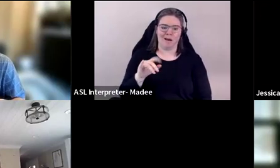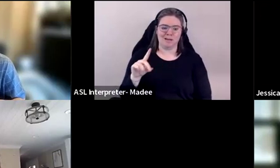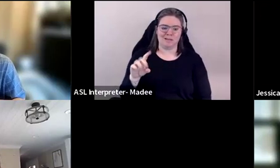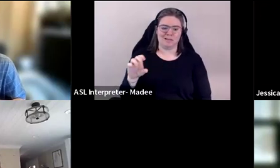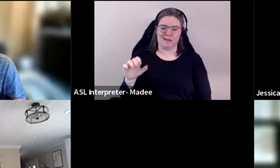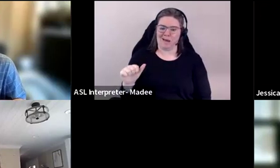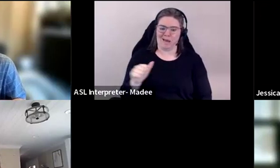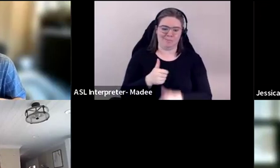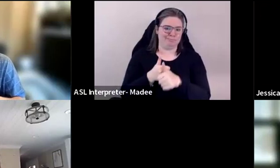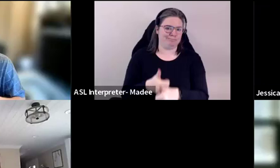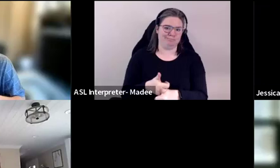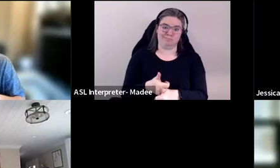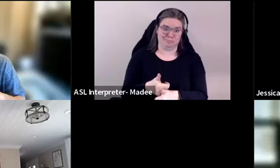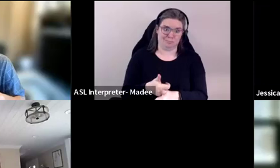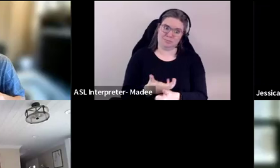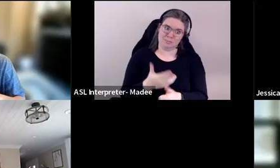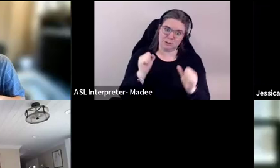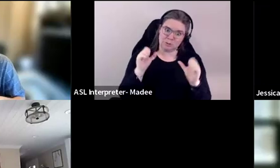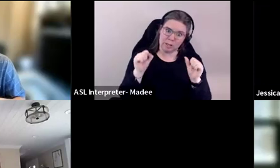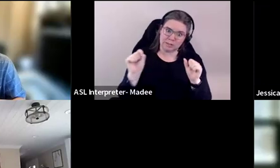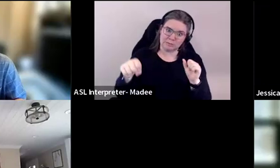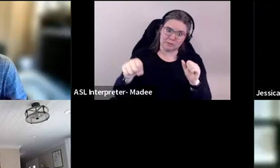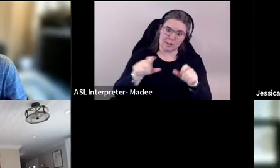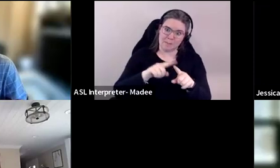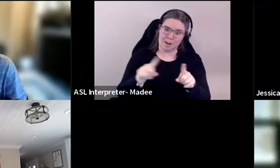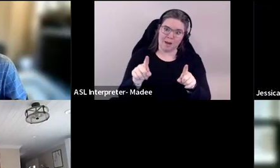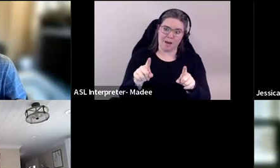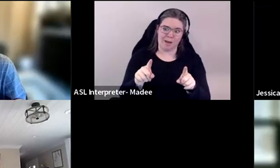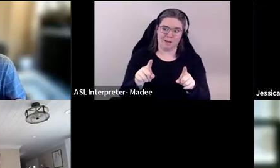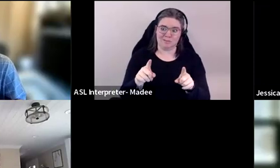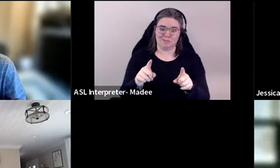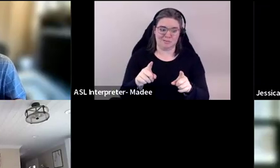Don Dew: Surprisingly enough, or even doing ieps like they're supposed to.